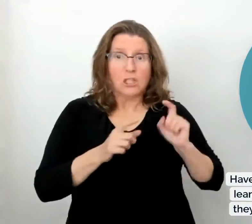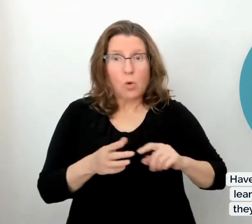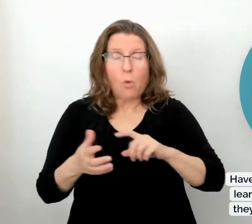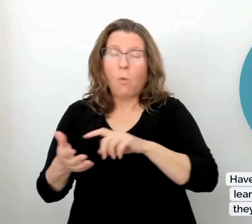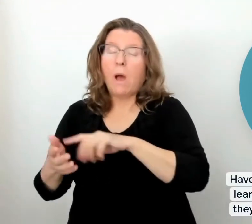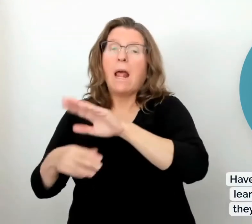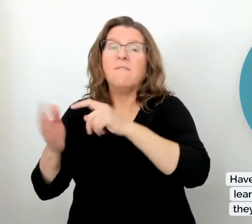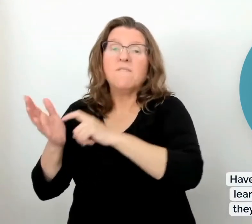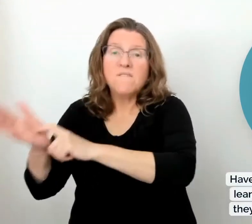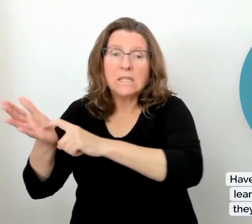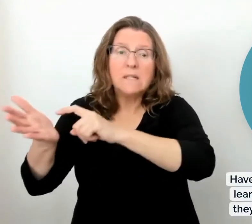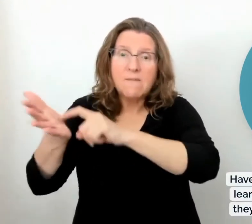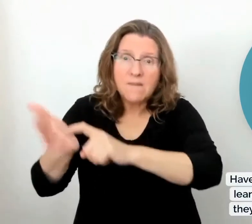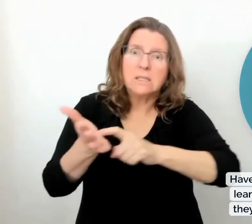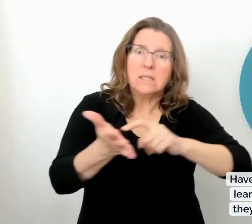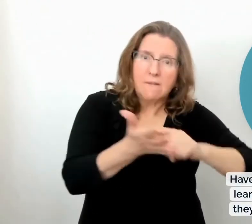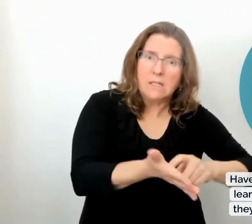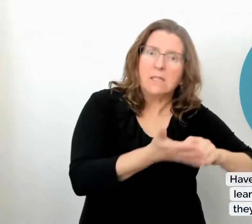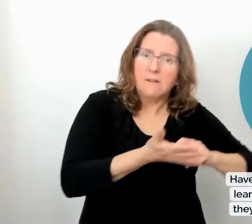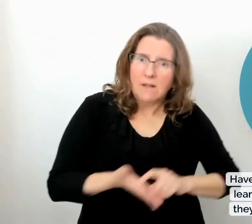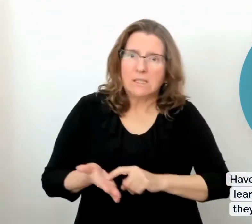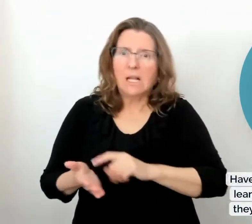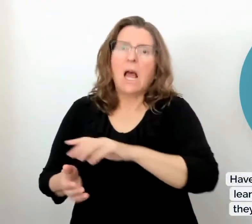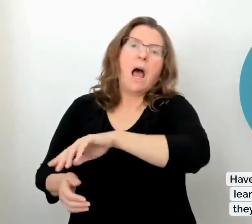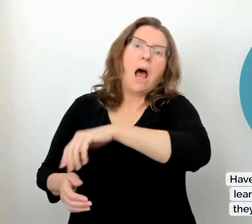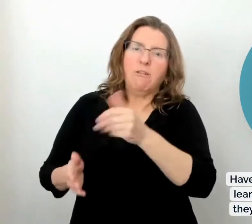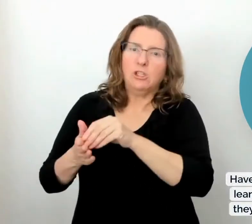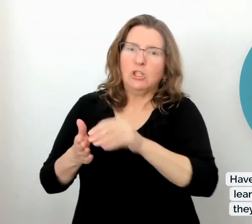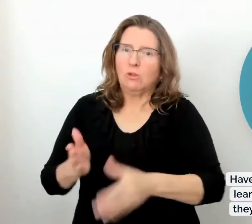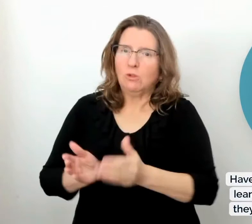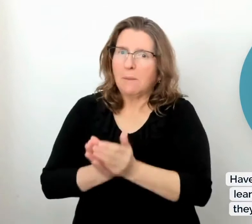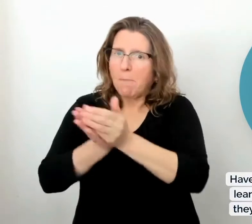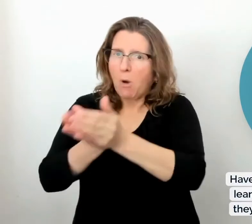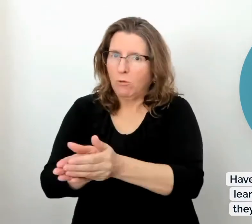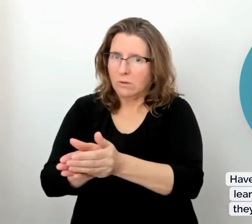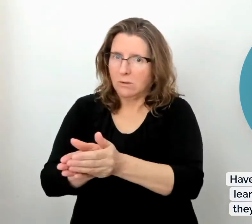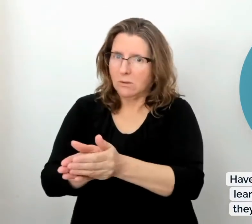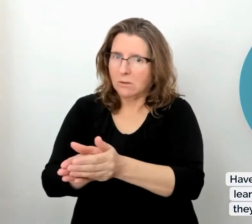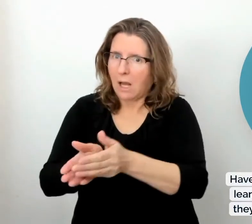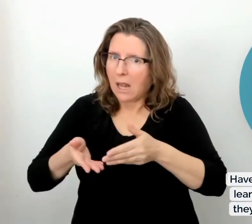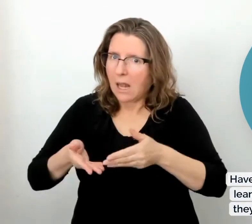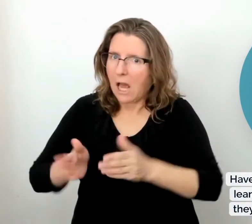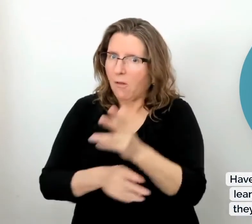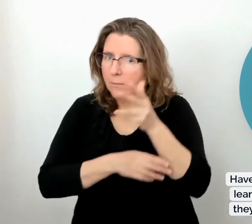Not only that, she went around and fixed all the other students' boats so they would float!